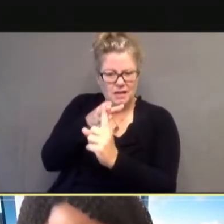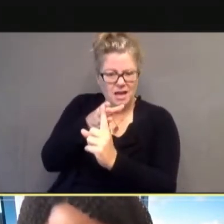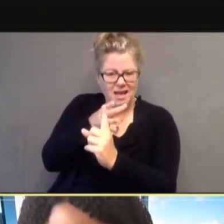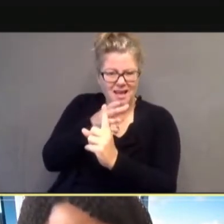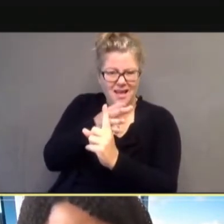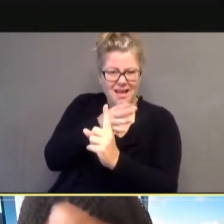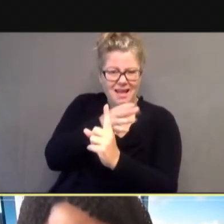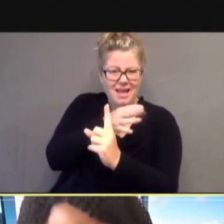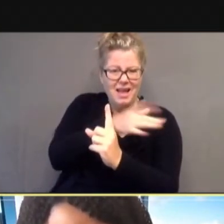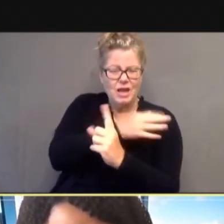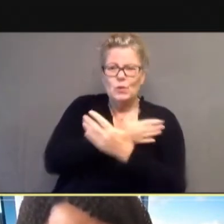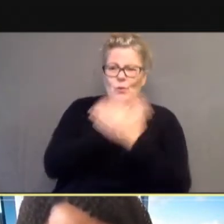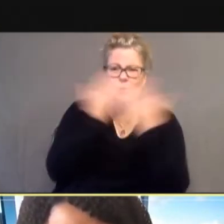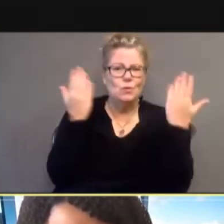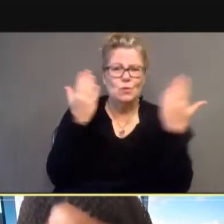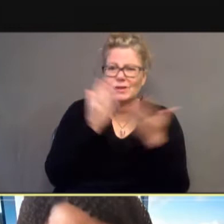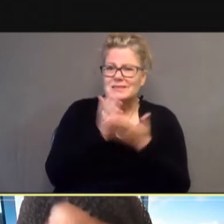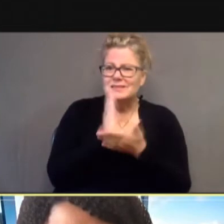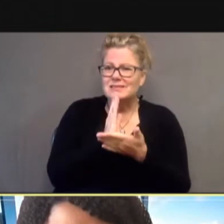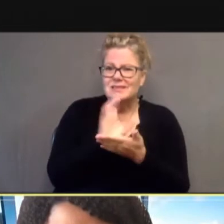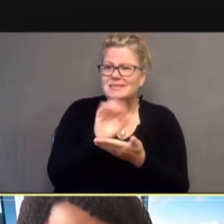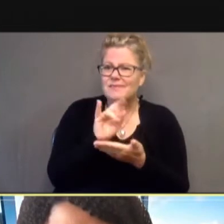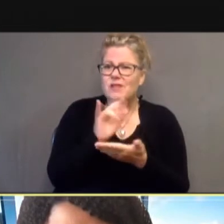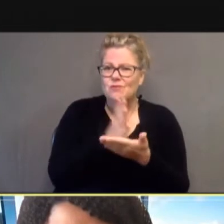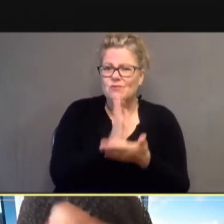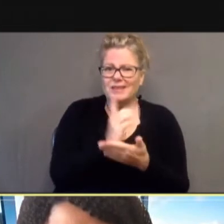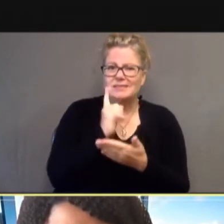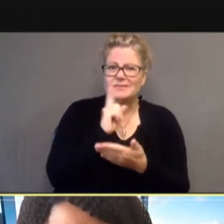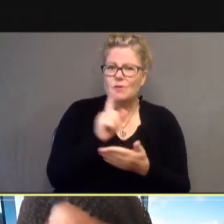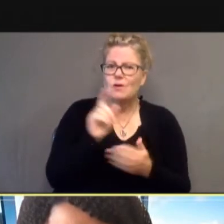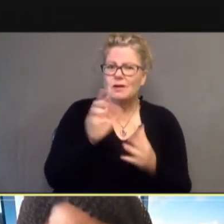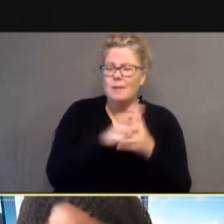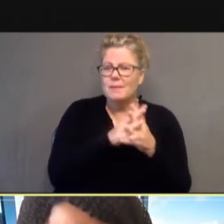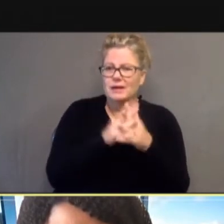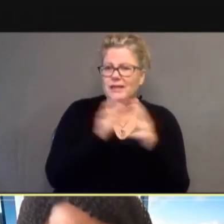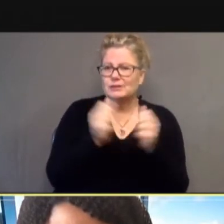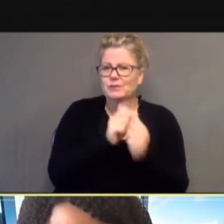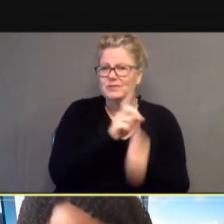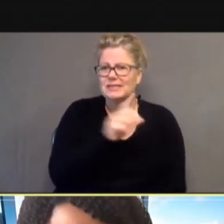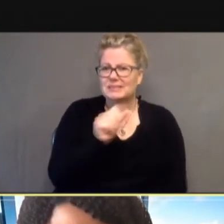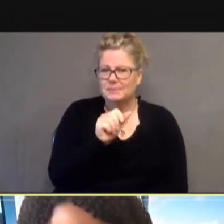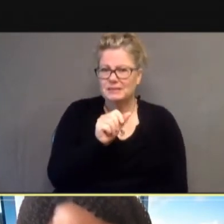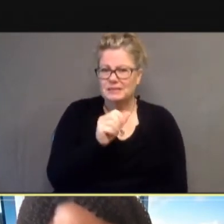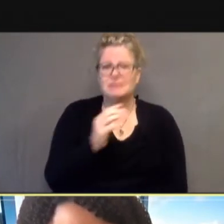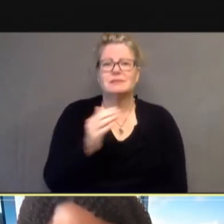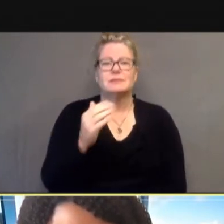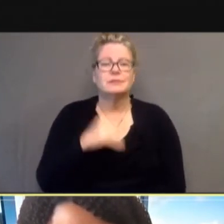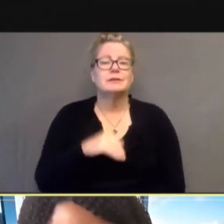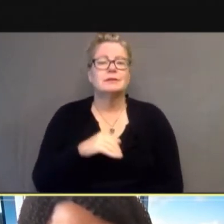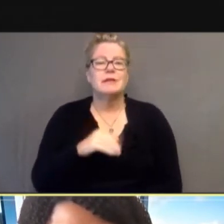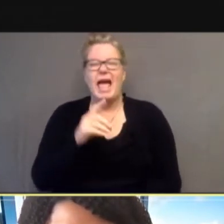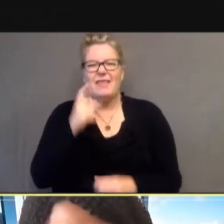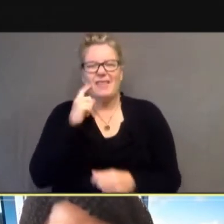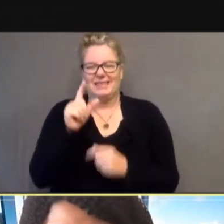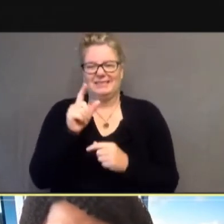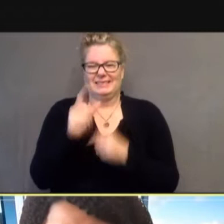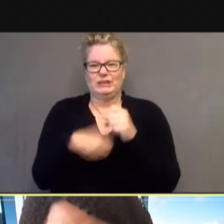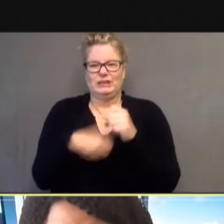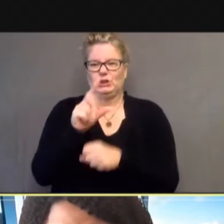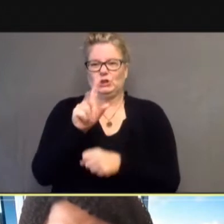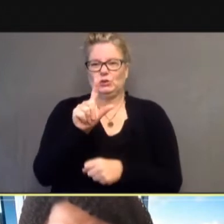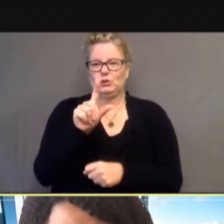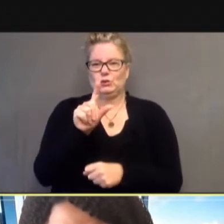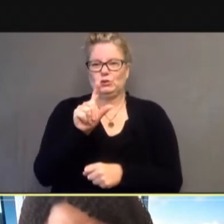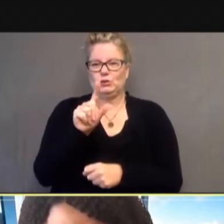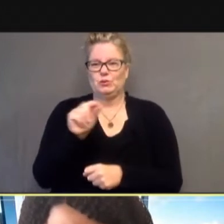and then it was amended in 2008. And then we have Section 504 of the Rehabilitation